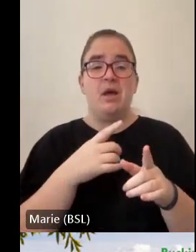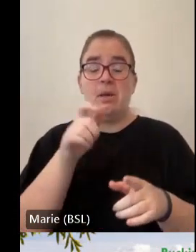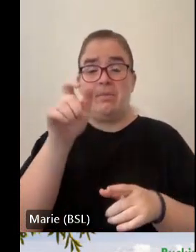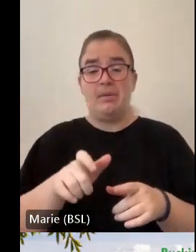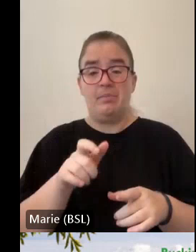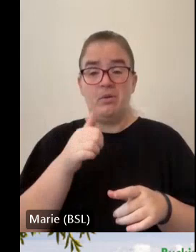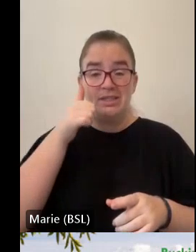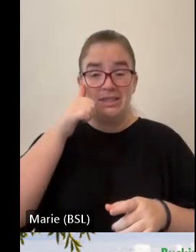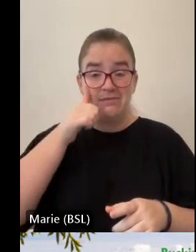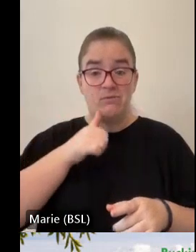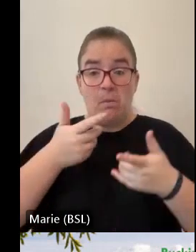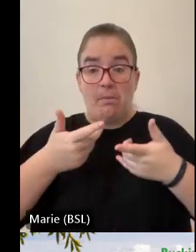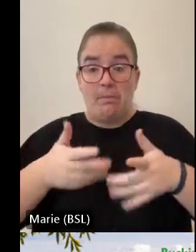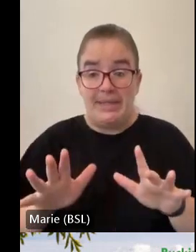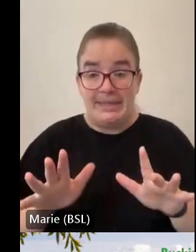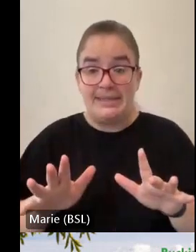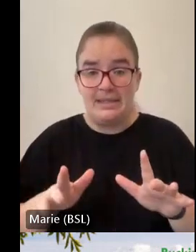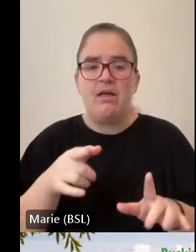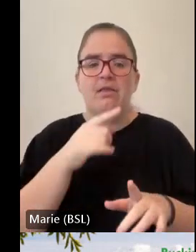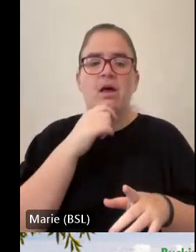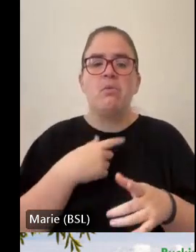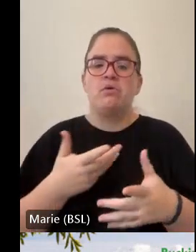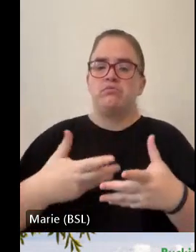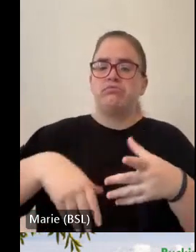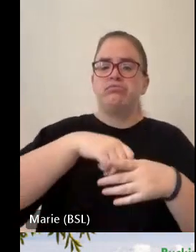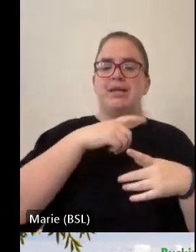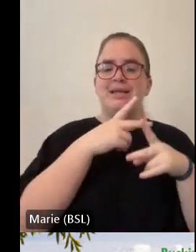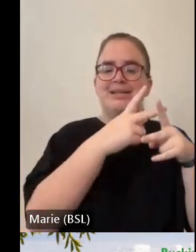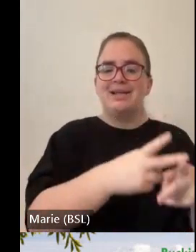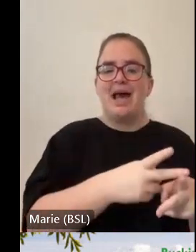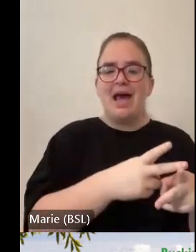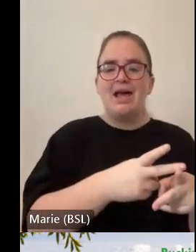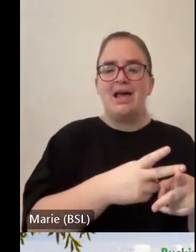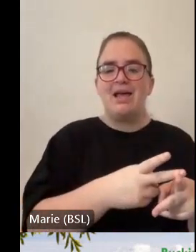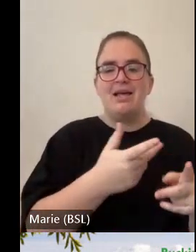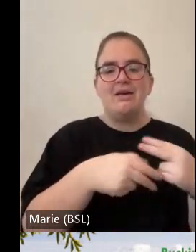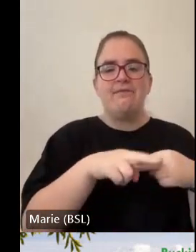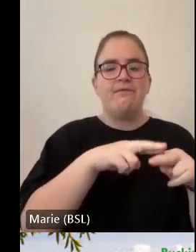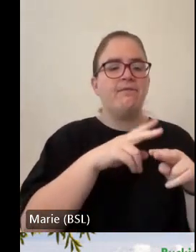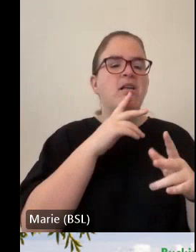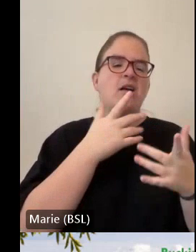times more likely to end up in care if they're in the older age group.